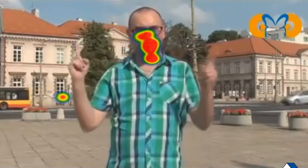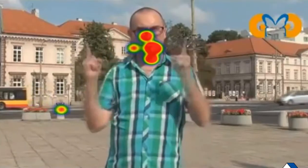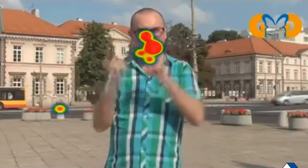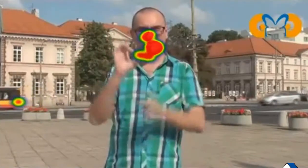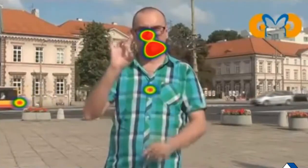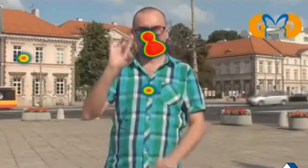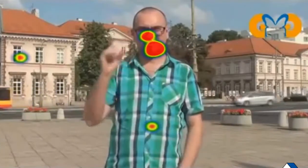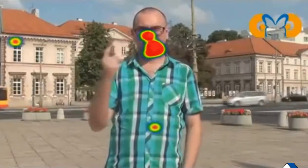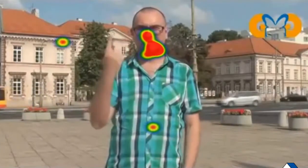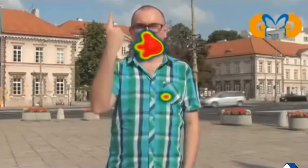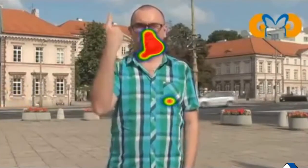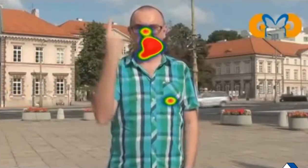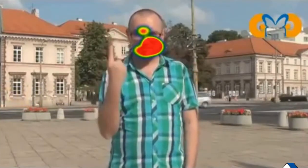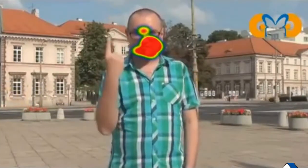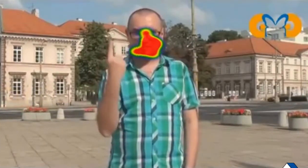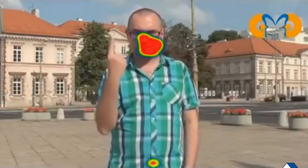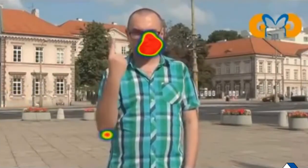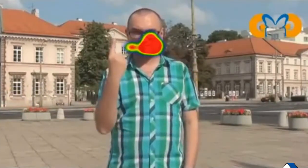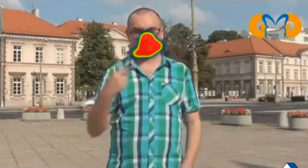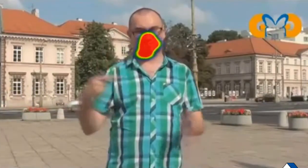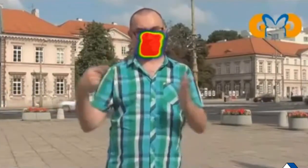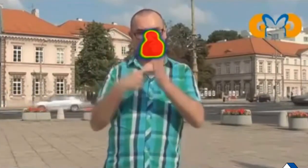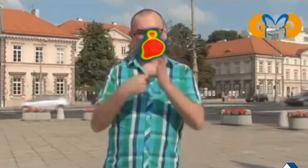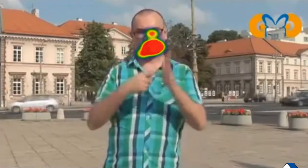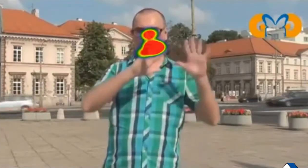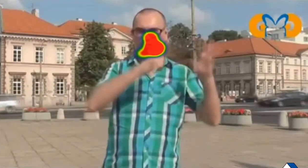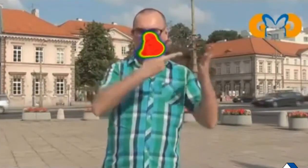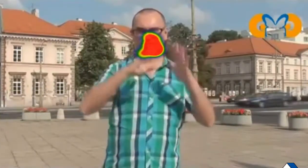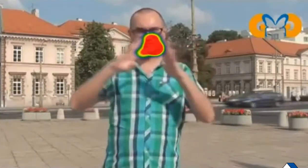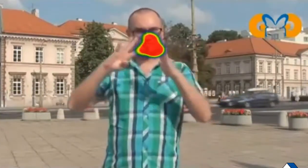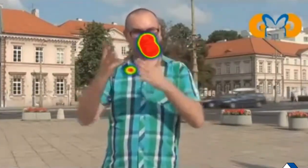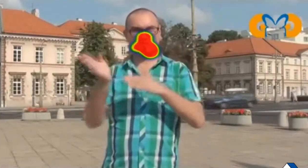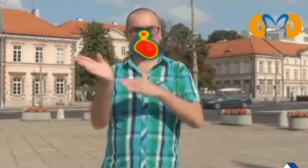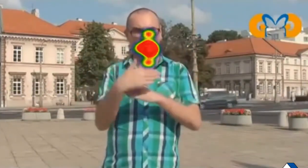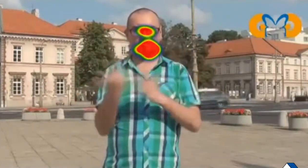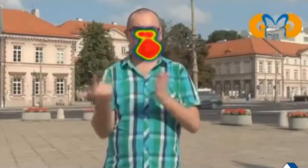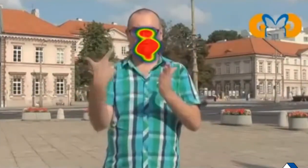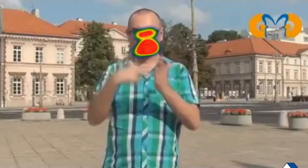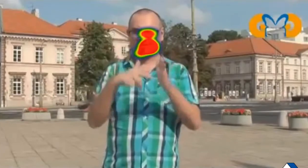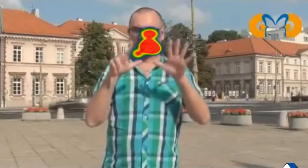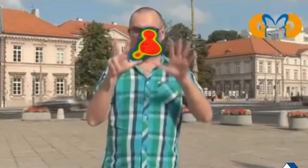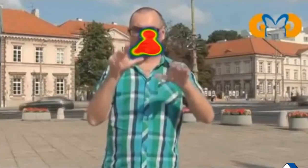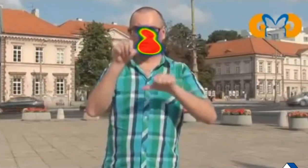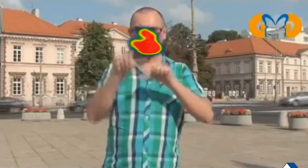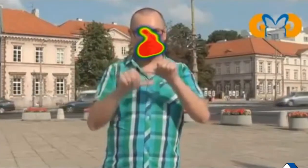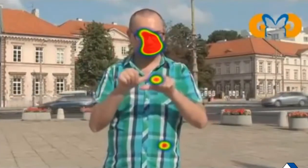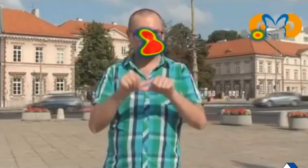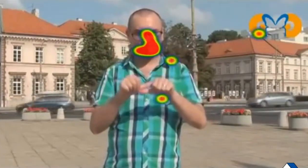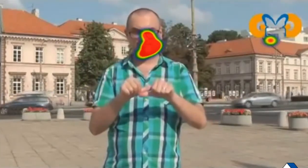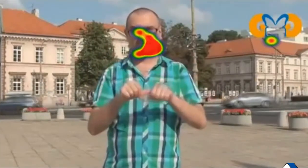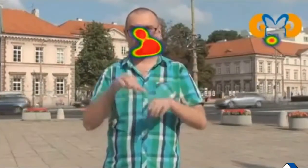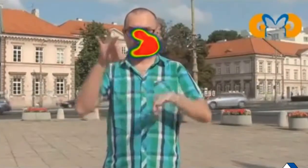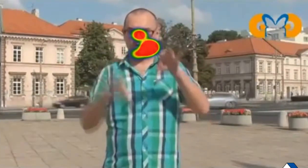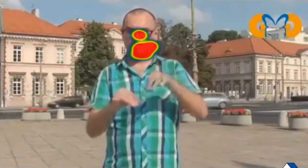important elements in the perception of a message include not only hand movements, but also body movements and facial expressions.